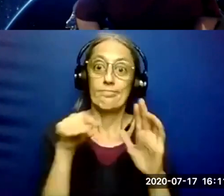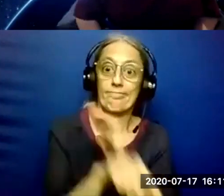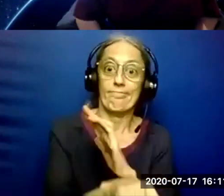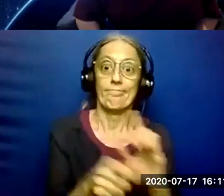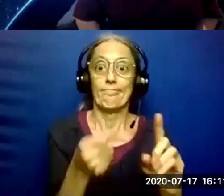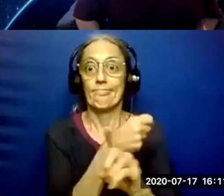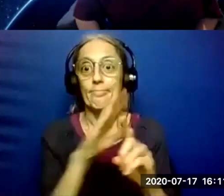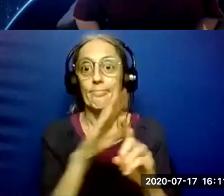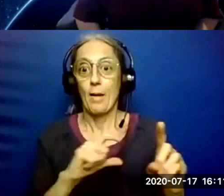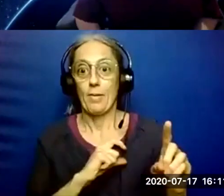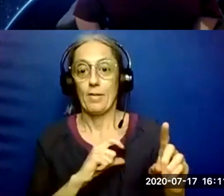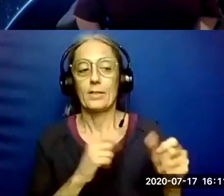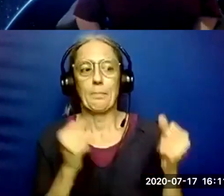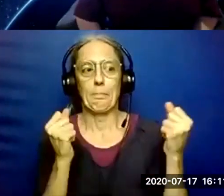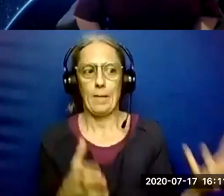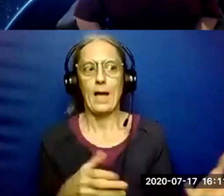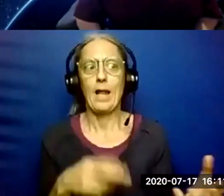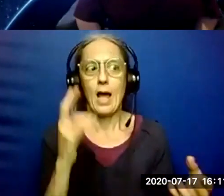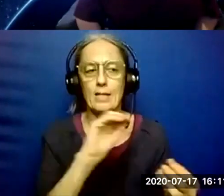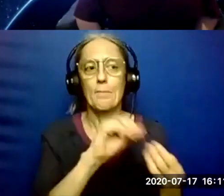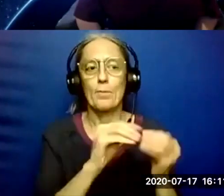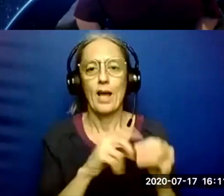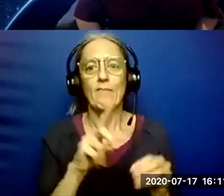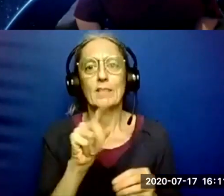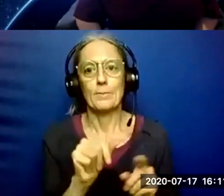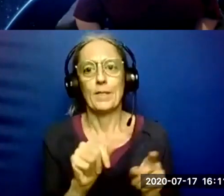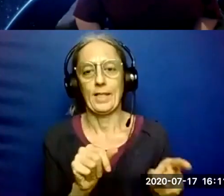system and the adult prison system,